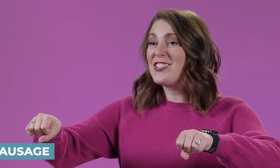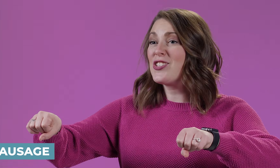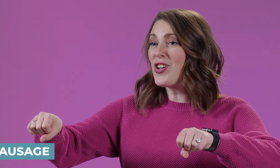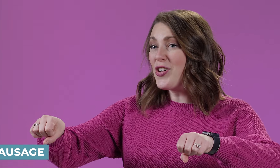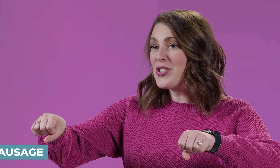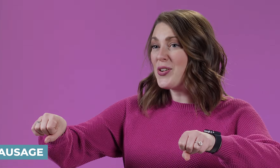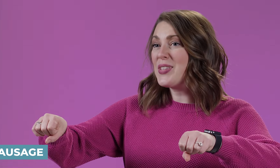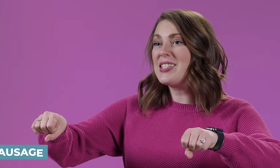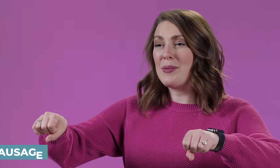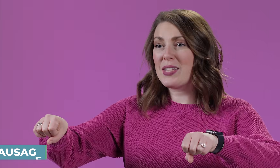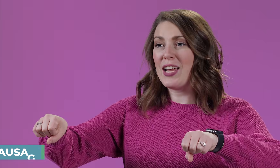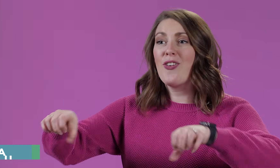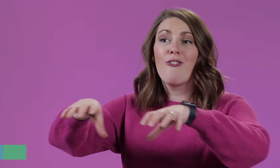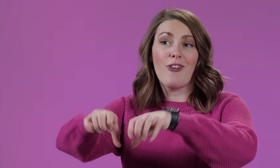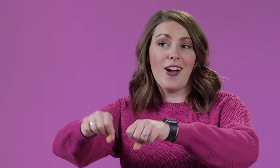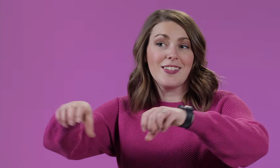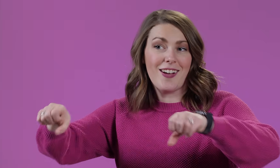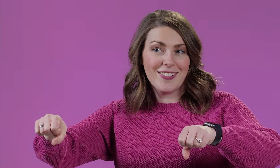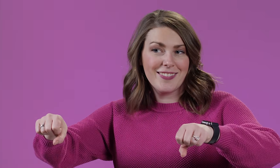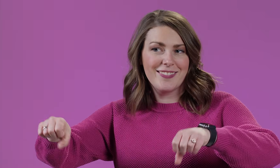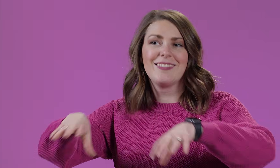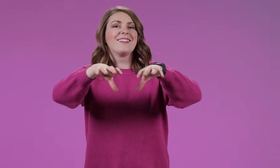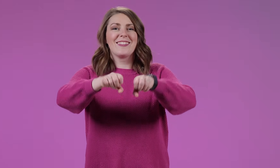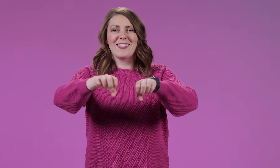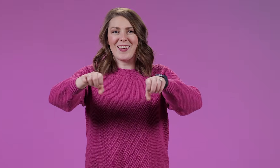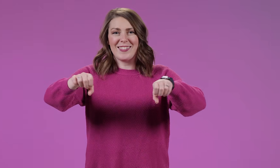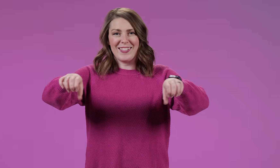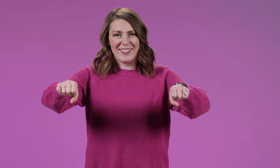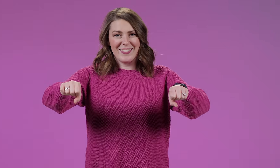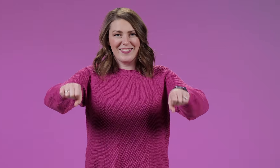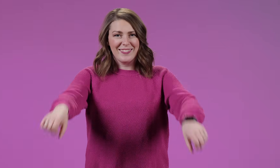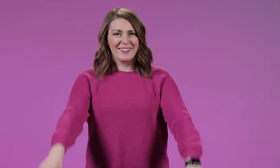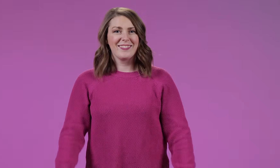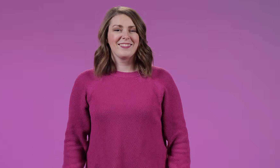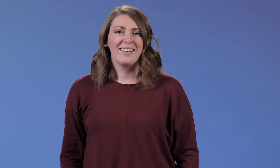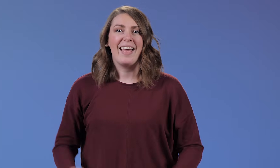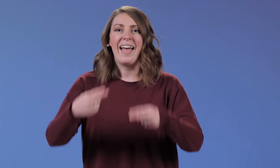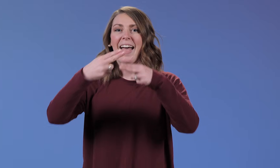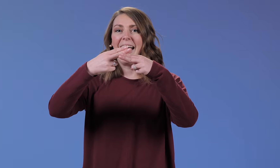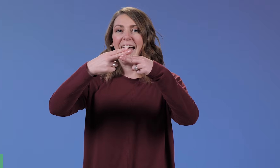This is also the same sign for hot dog sausage.